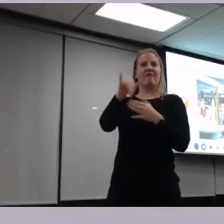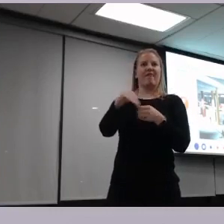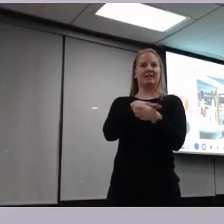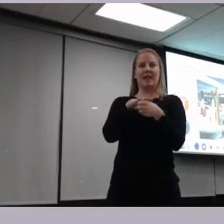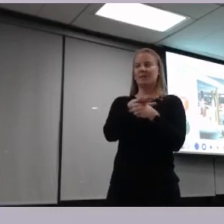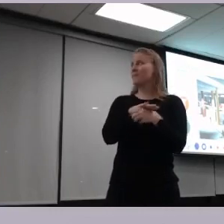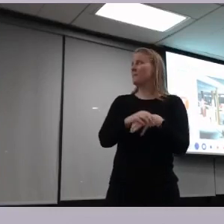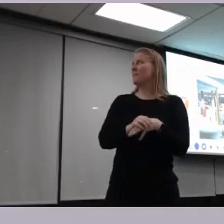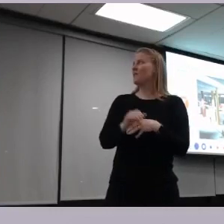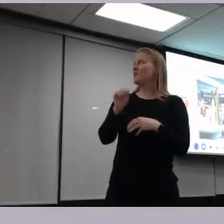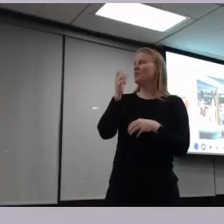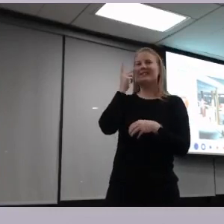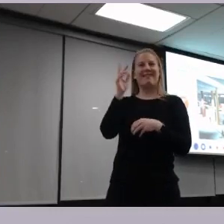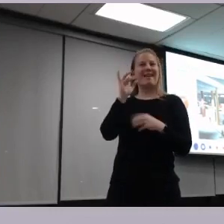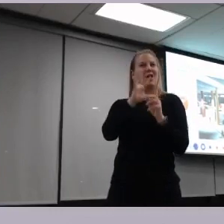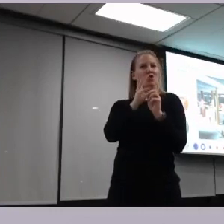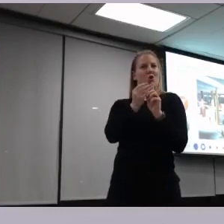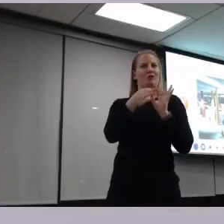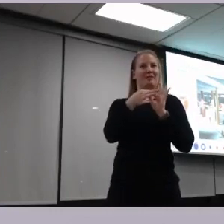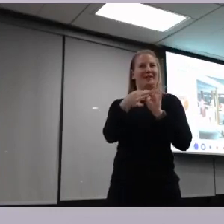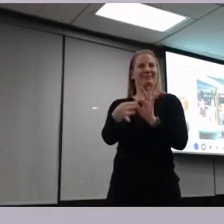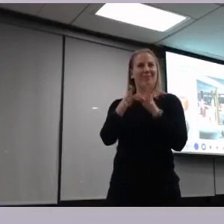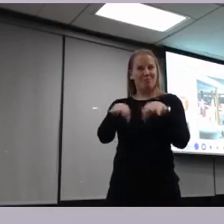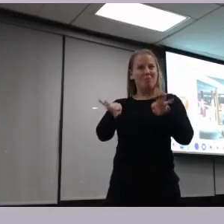palette being deployed onto different site features.